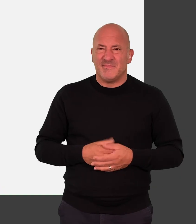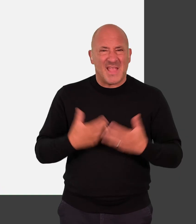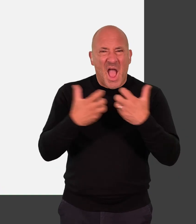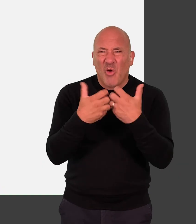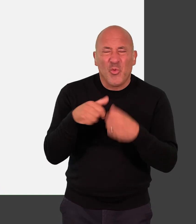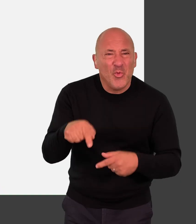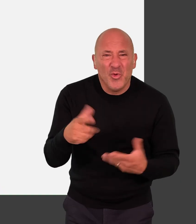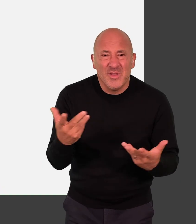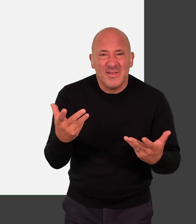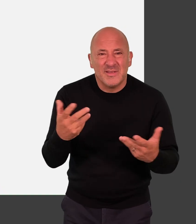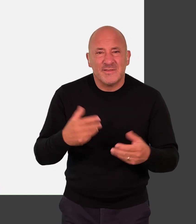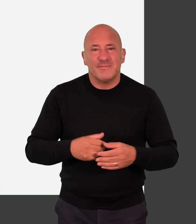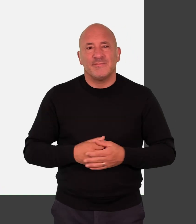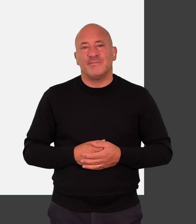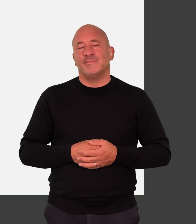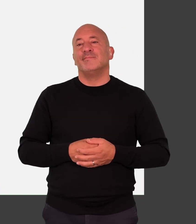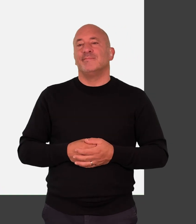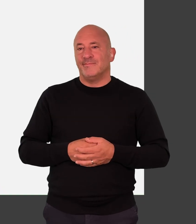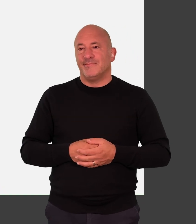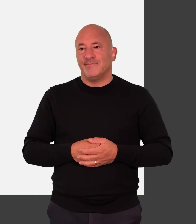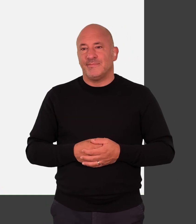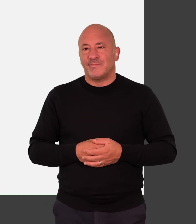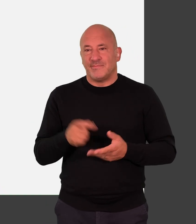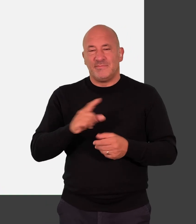How can this happen?